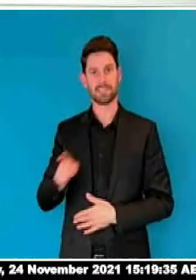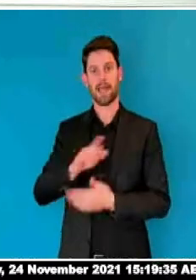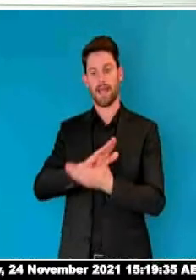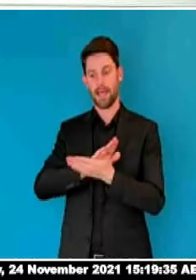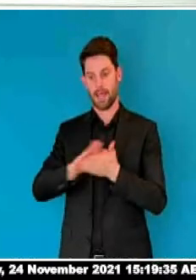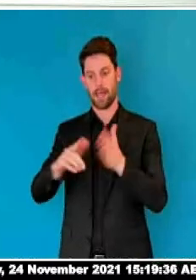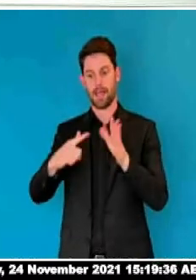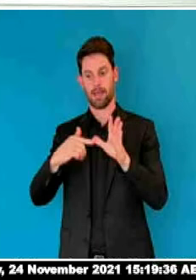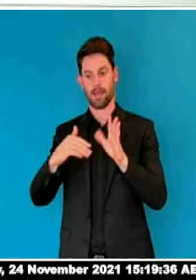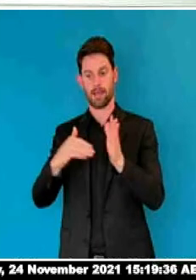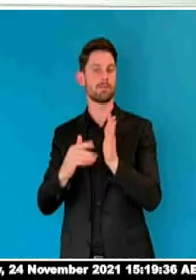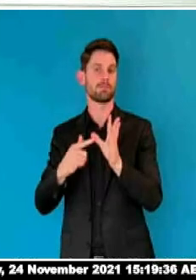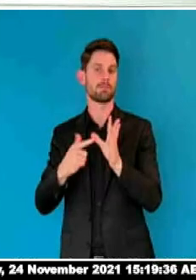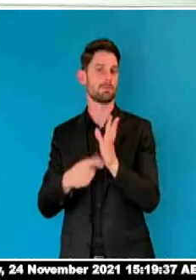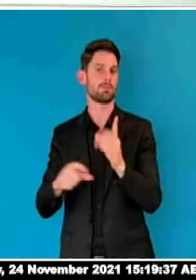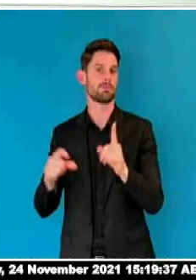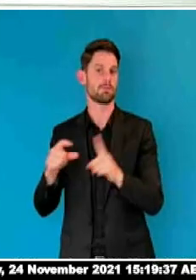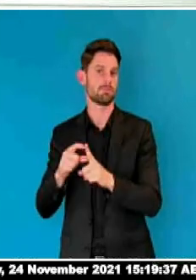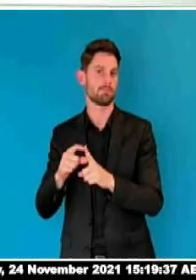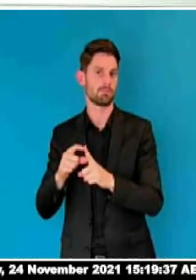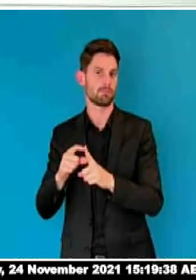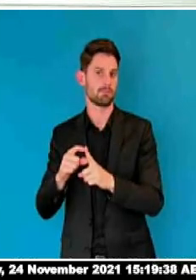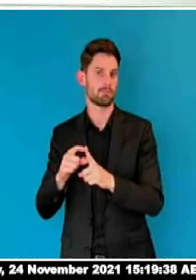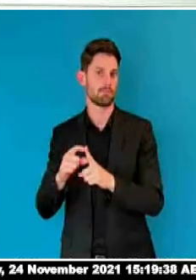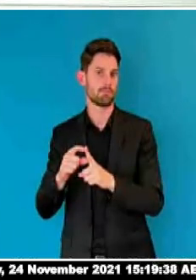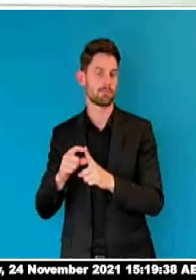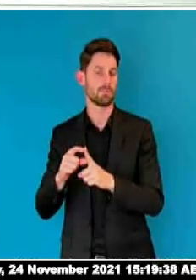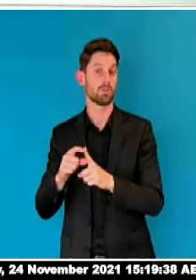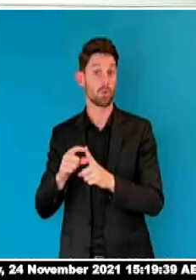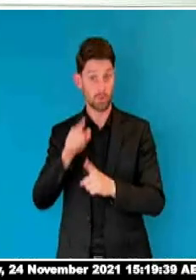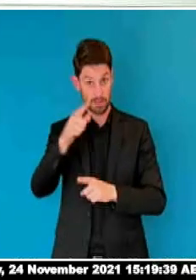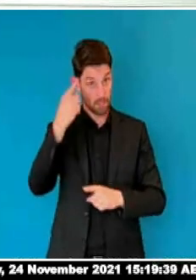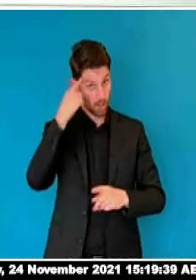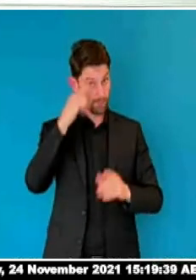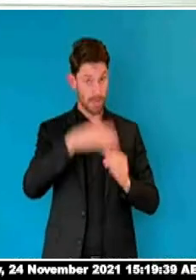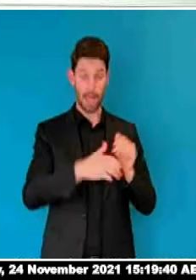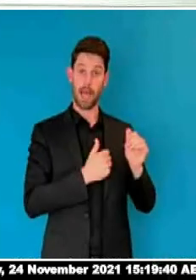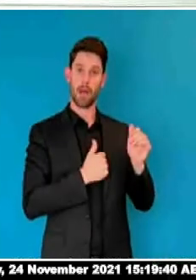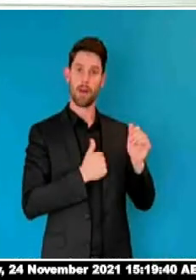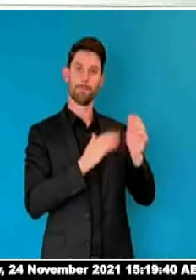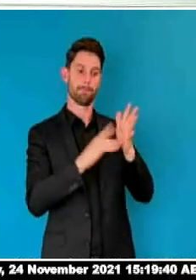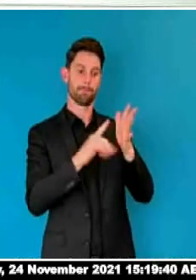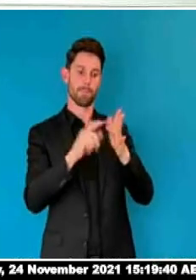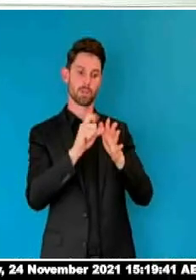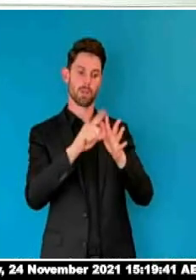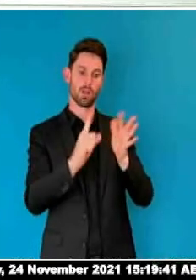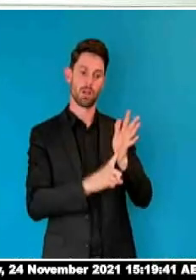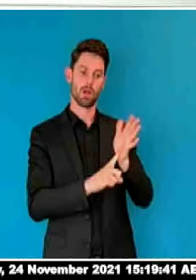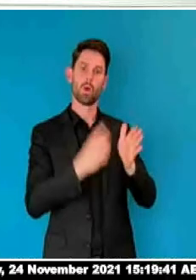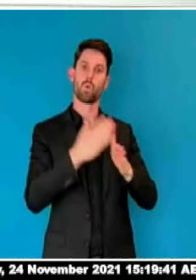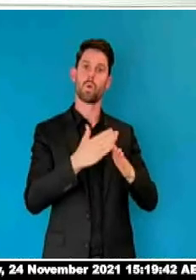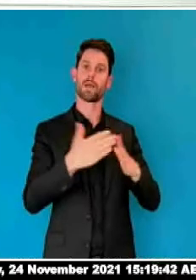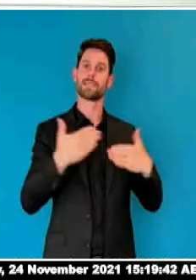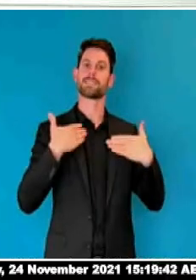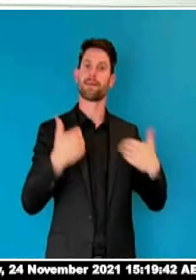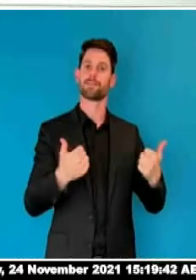So the approach in the model work health and safety laws is to eliminate, as far as